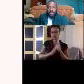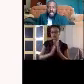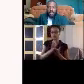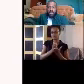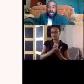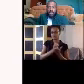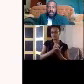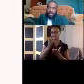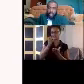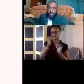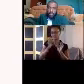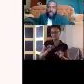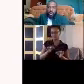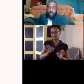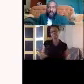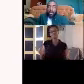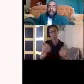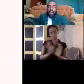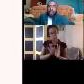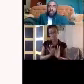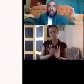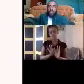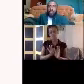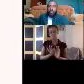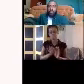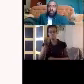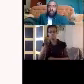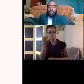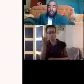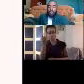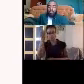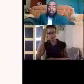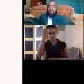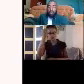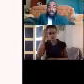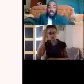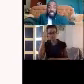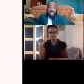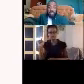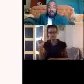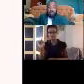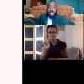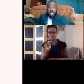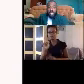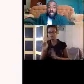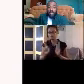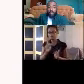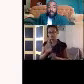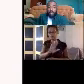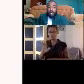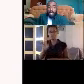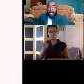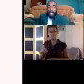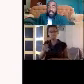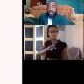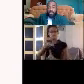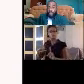getting to understand and know what people not only need, but how to actually serve them